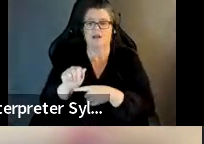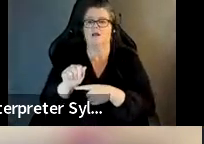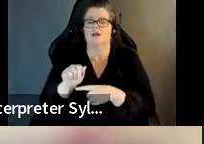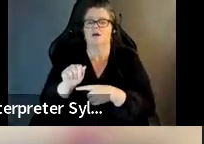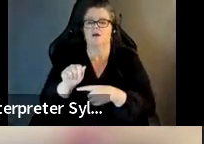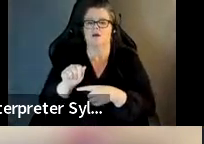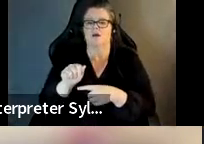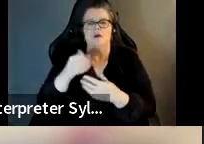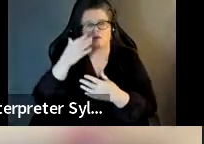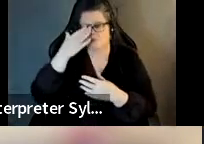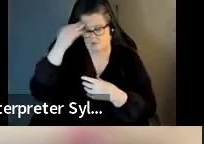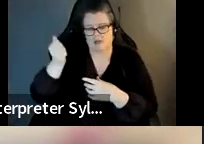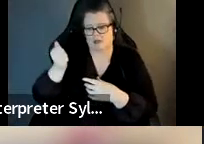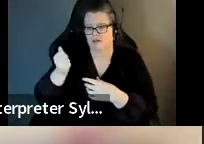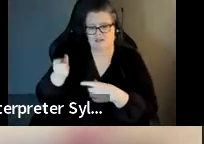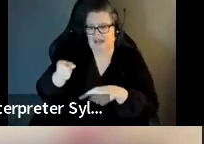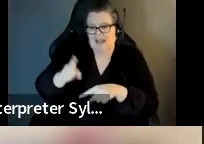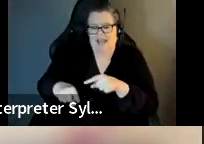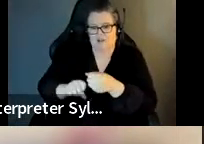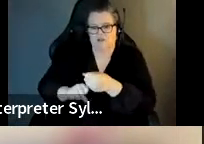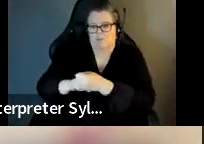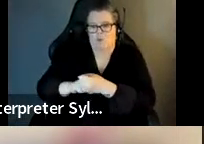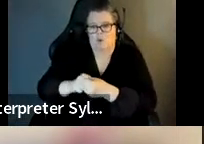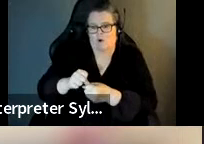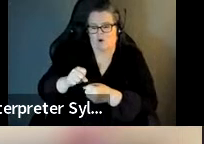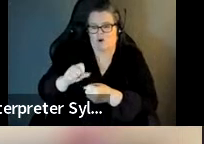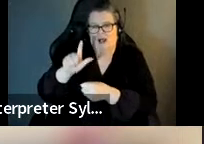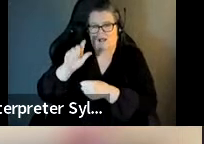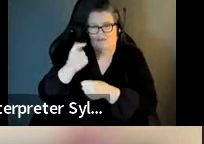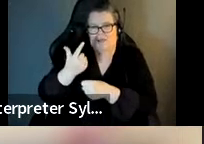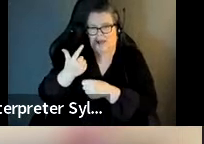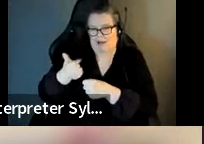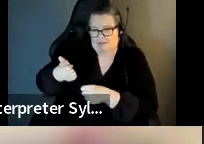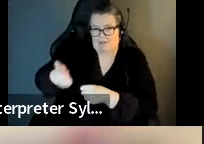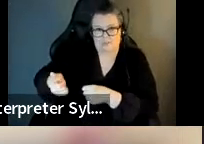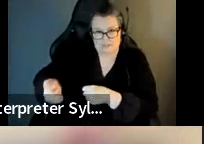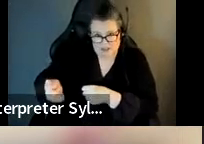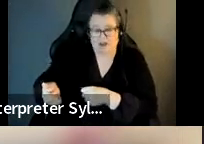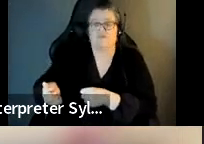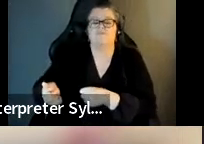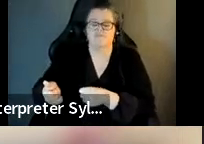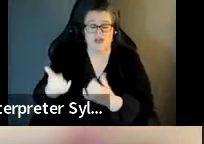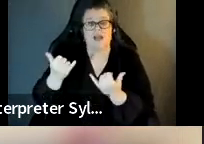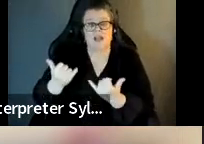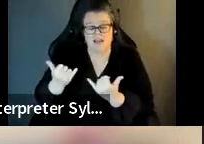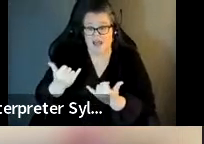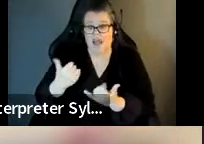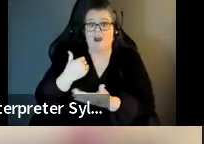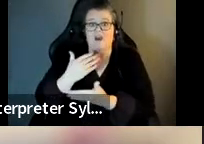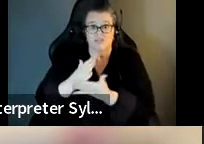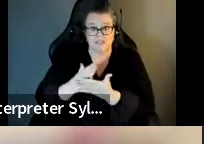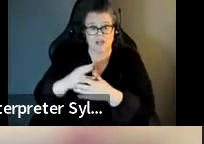supported. Our chairs actually in our development, they now allow for some expansion of that distance